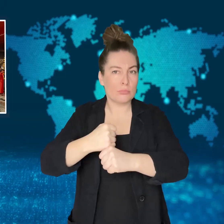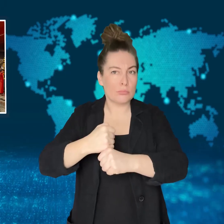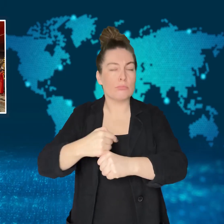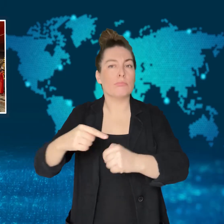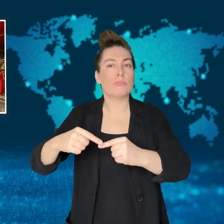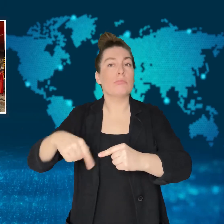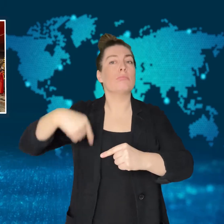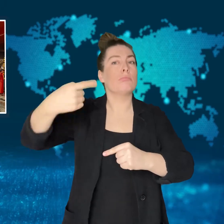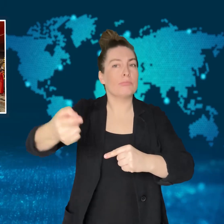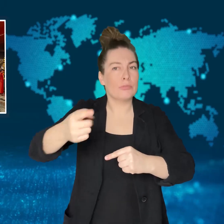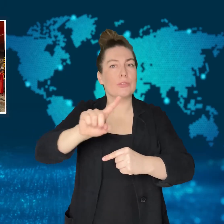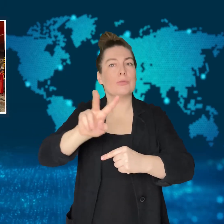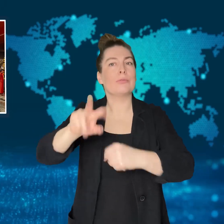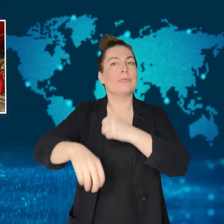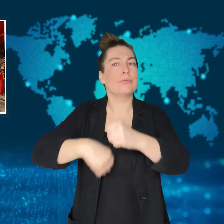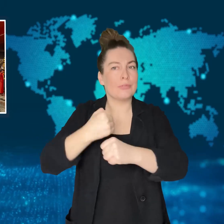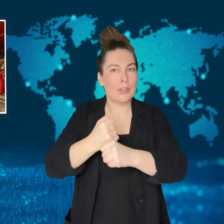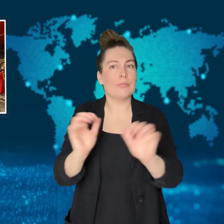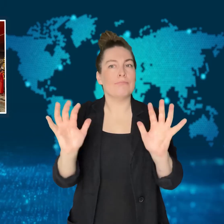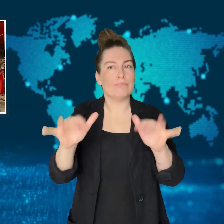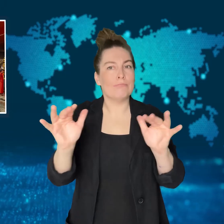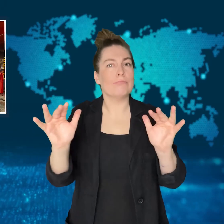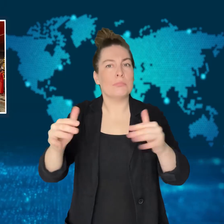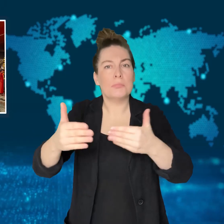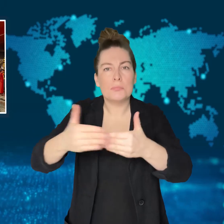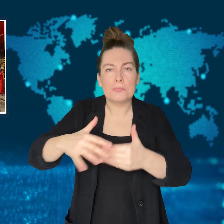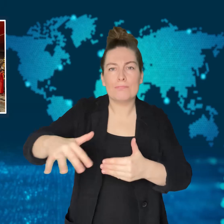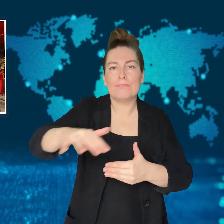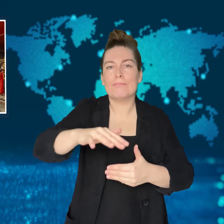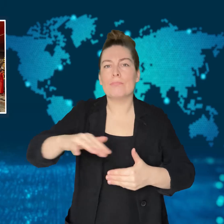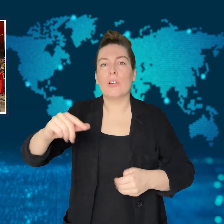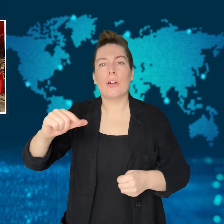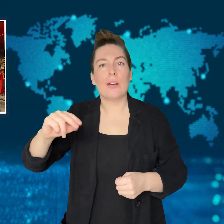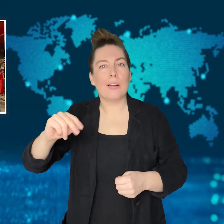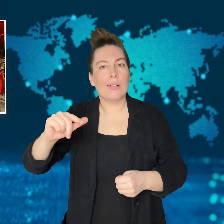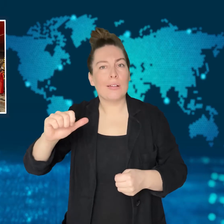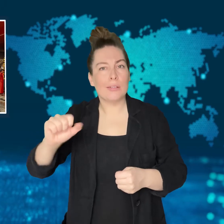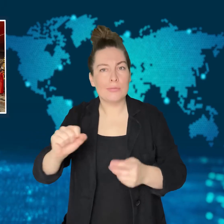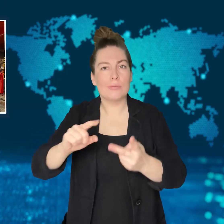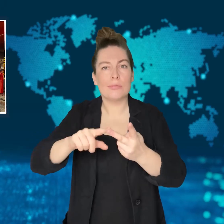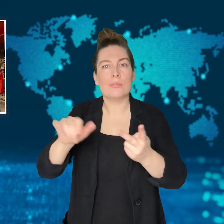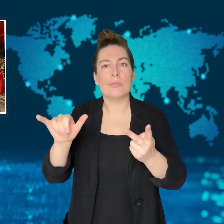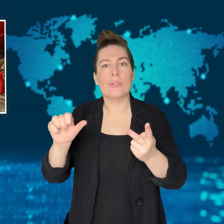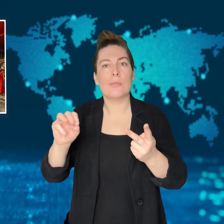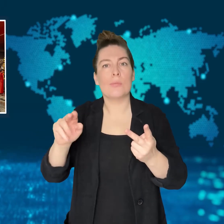and mythical Saraswati Rivers in Prayagraj,